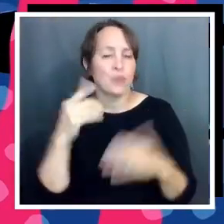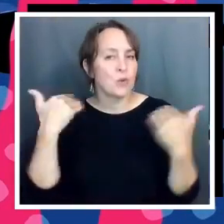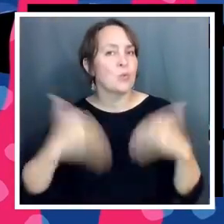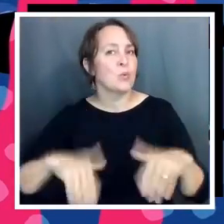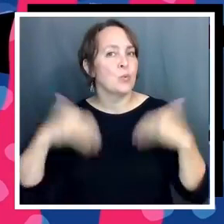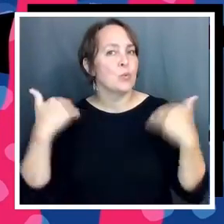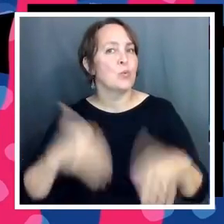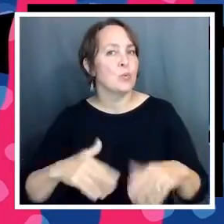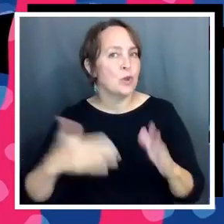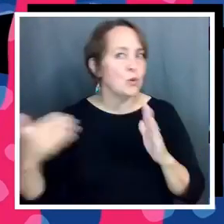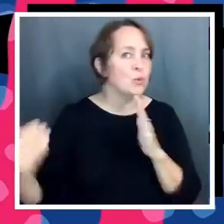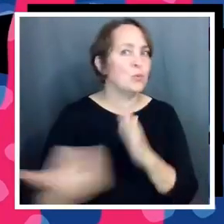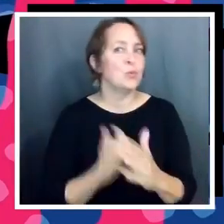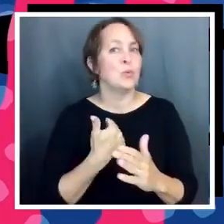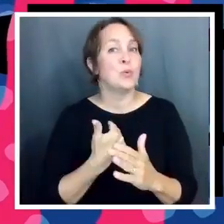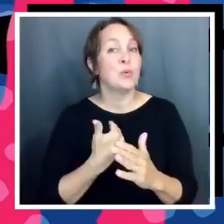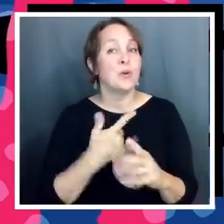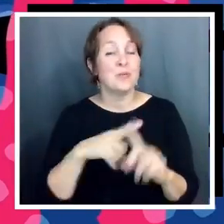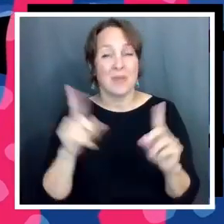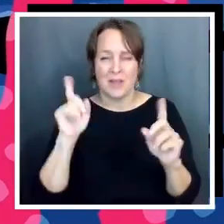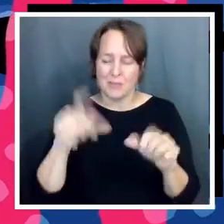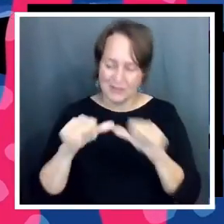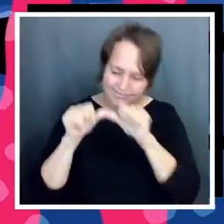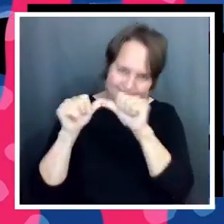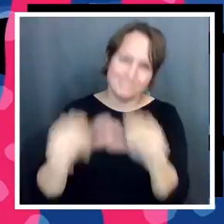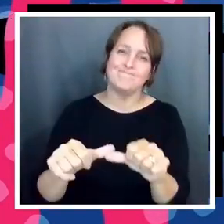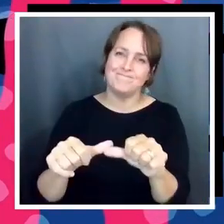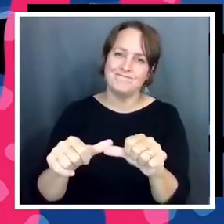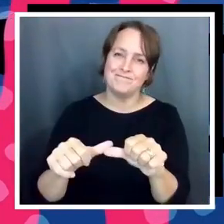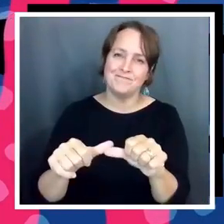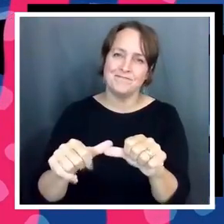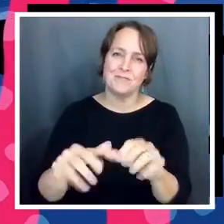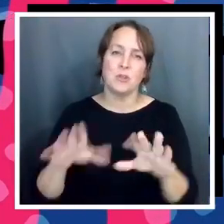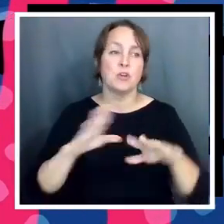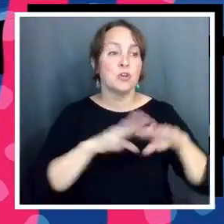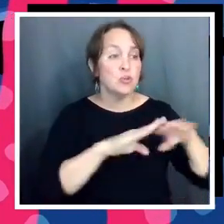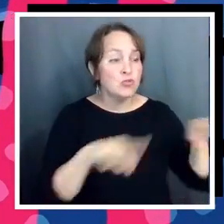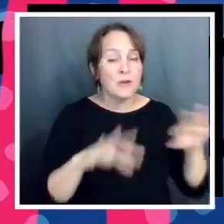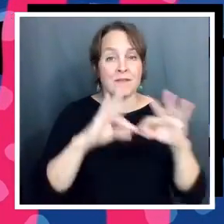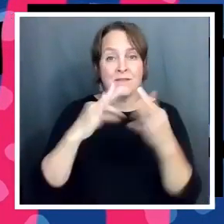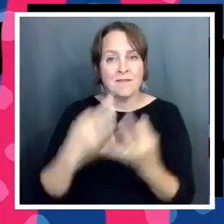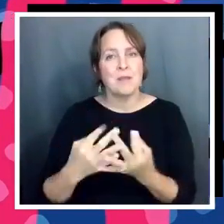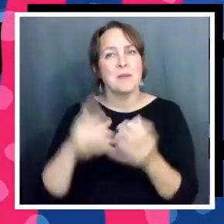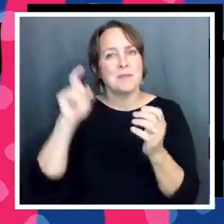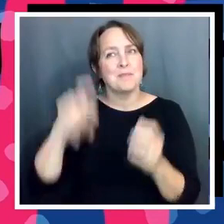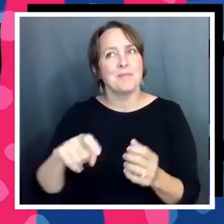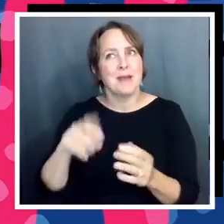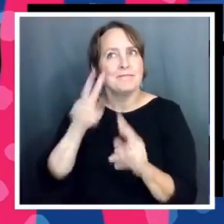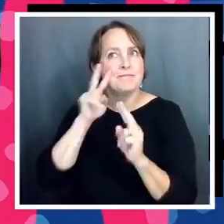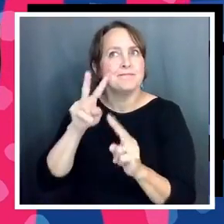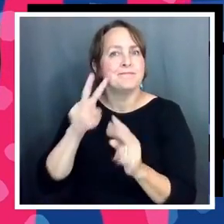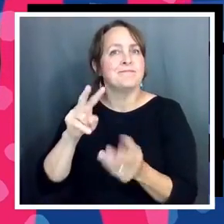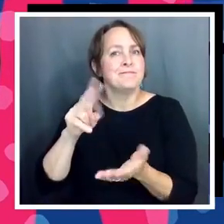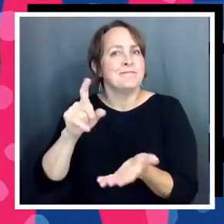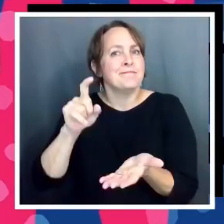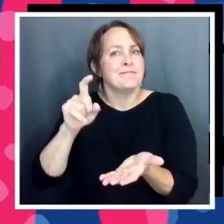THE CHILD TAX CREDIT THAT WAS INCLUDED IN THE AMERICAN RESCUE